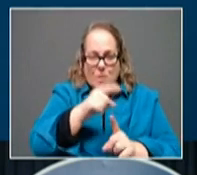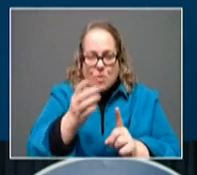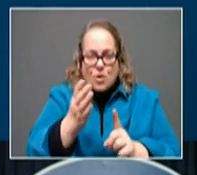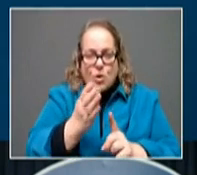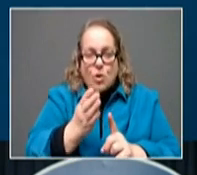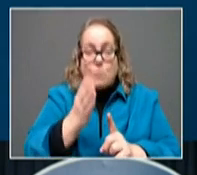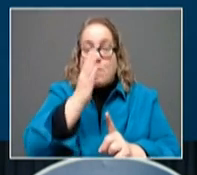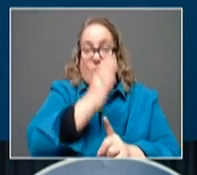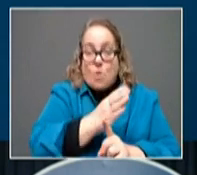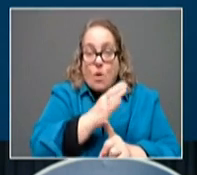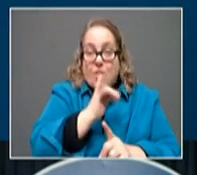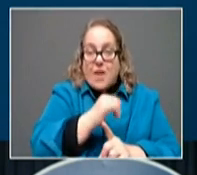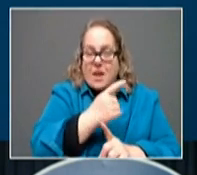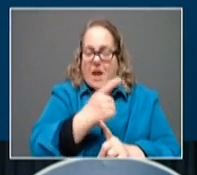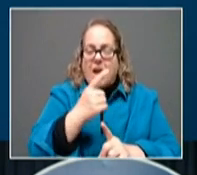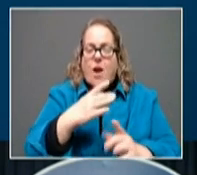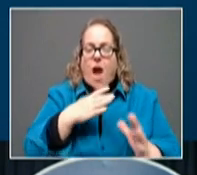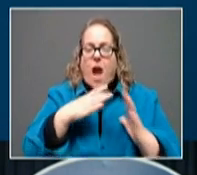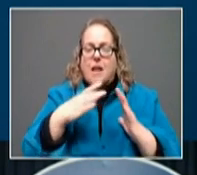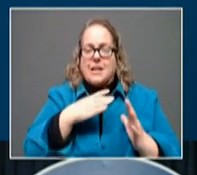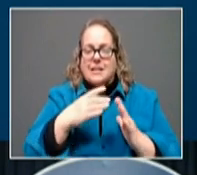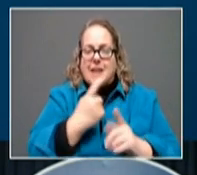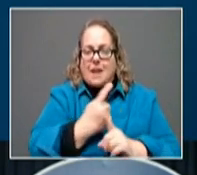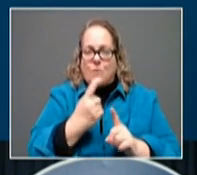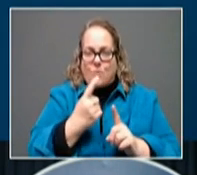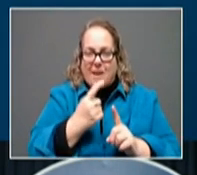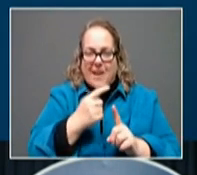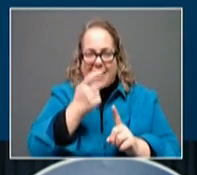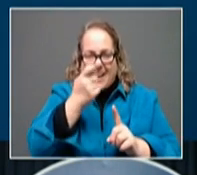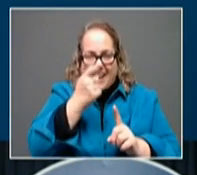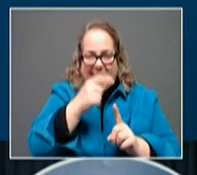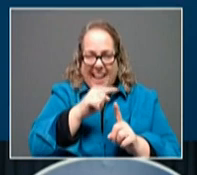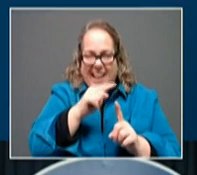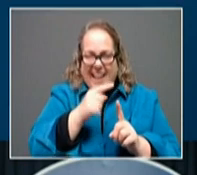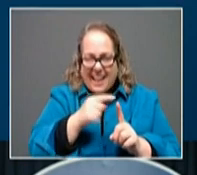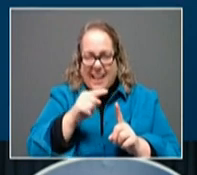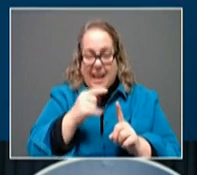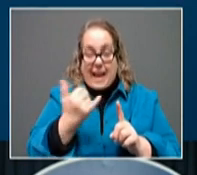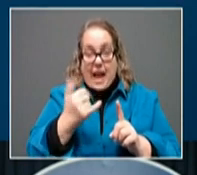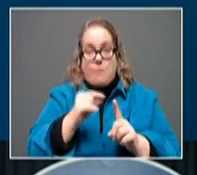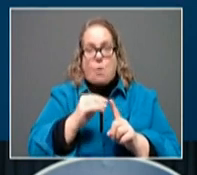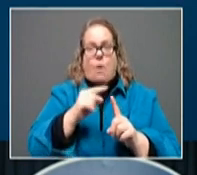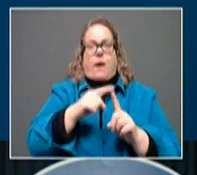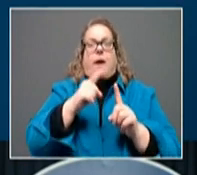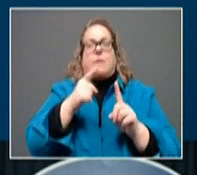holiday, um, uh, government holiday on the, on the monday. Uh, so, you know,